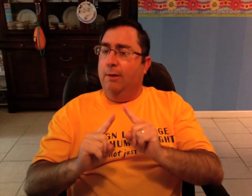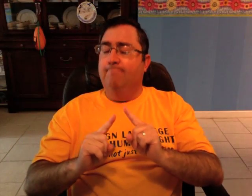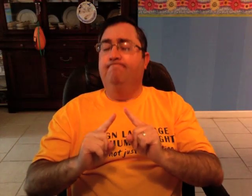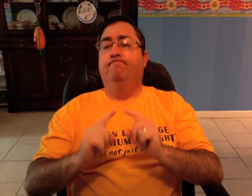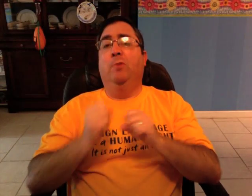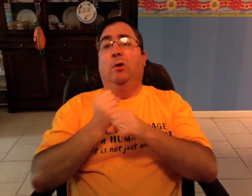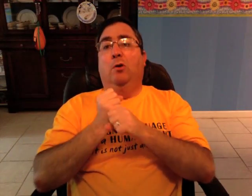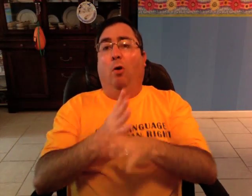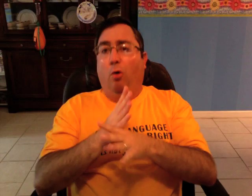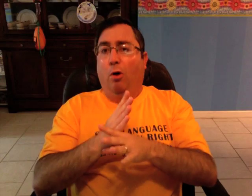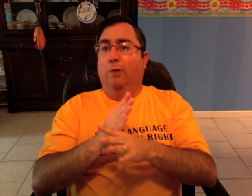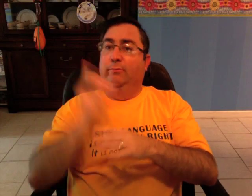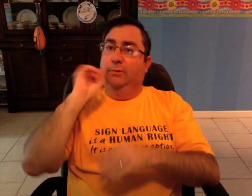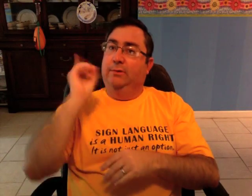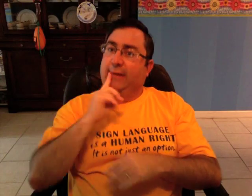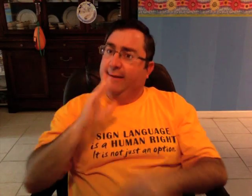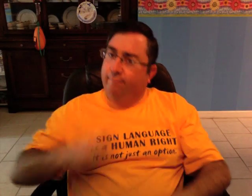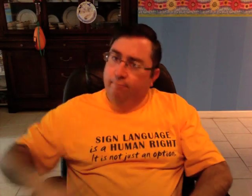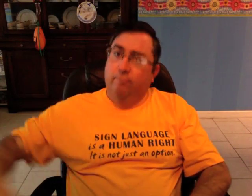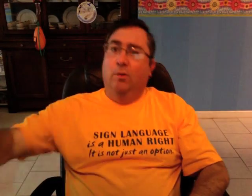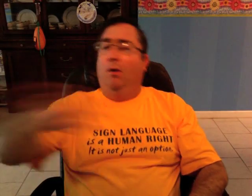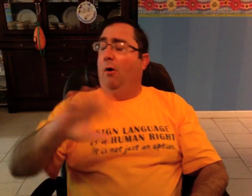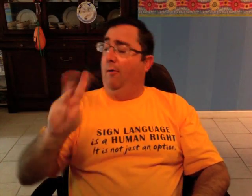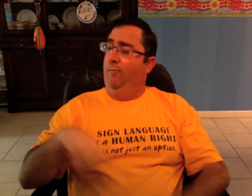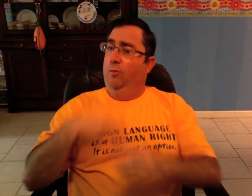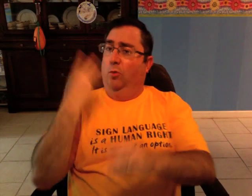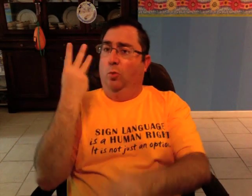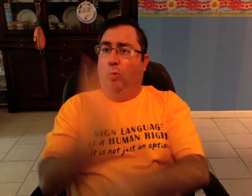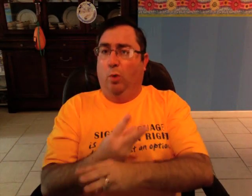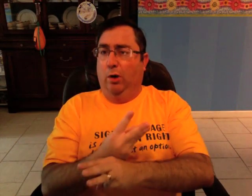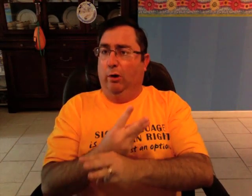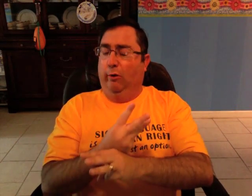caused Deaf people all over the world